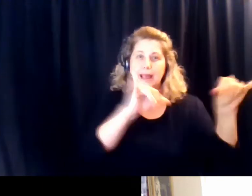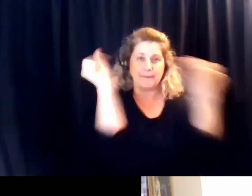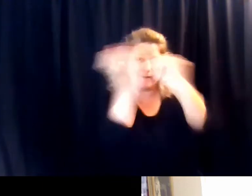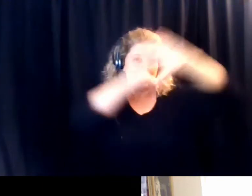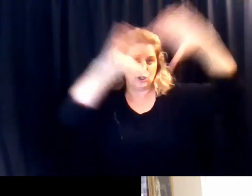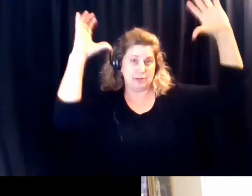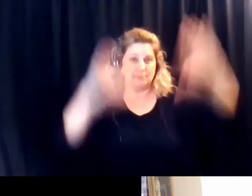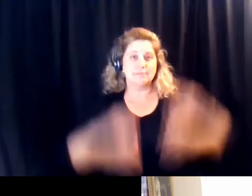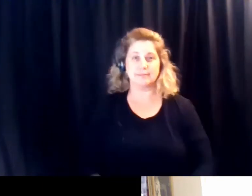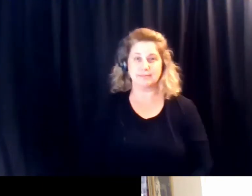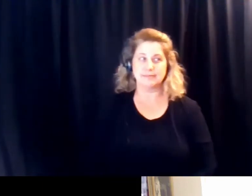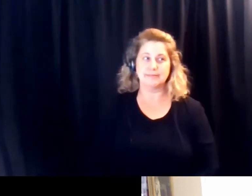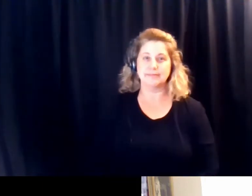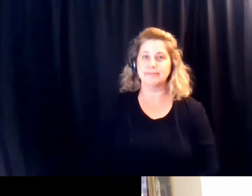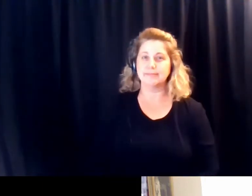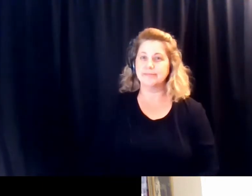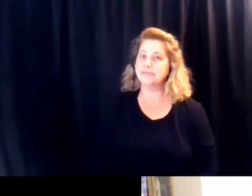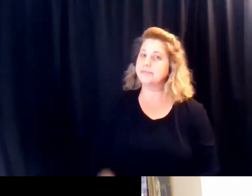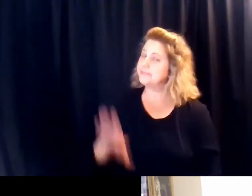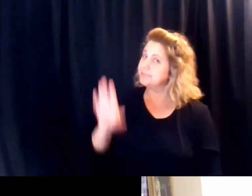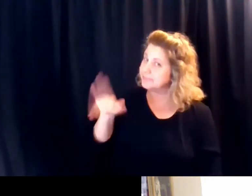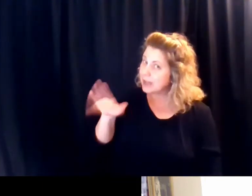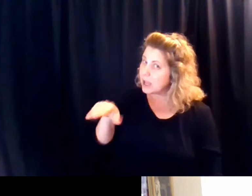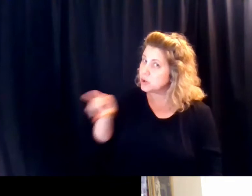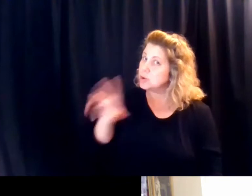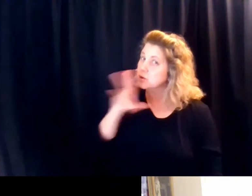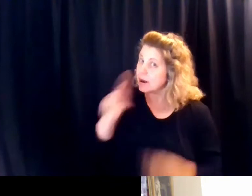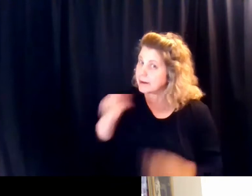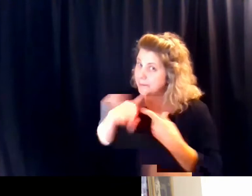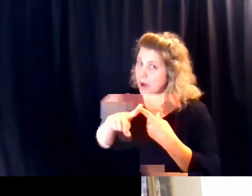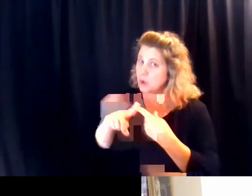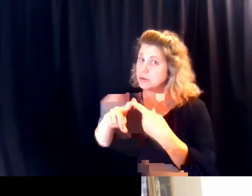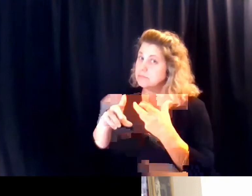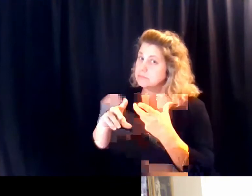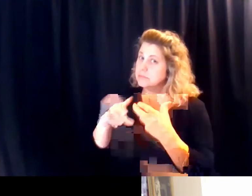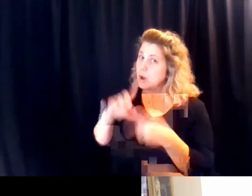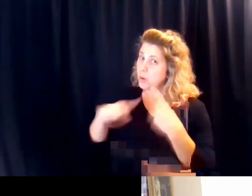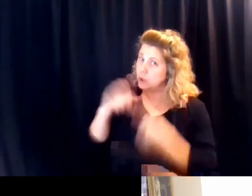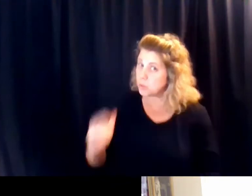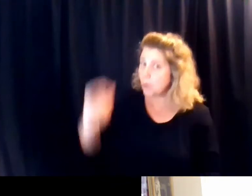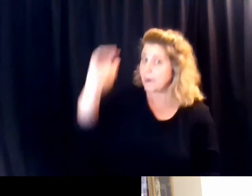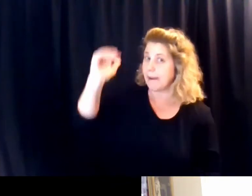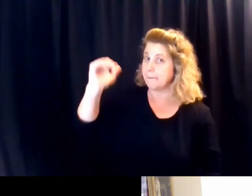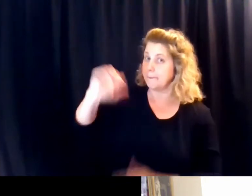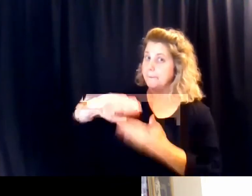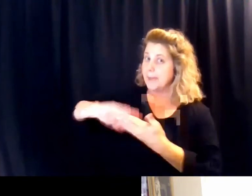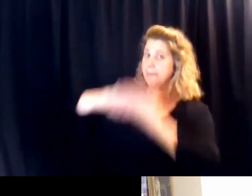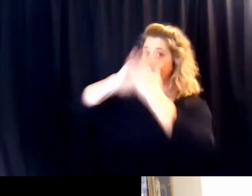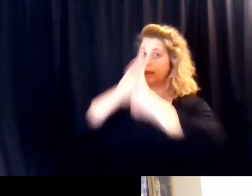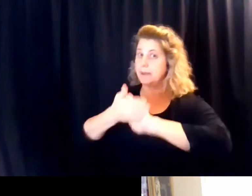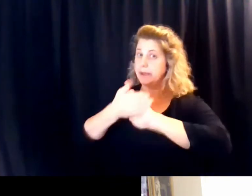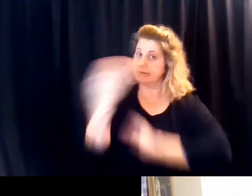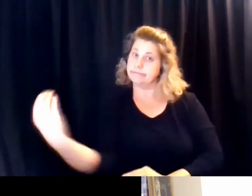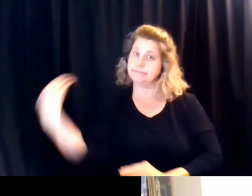Judith Heumann: Began to organize to push the Board of Ed to get them to make some high schools accessible which that allowed us not to have to go back on how instruction.